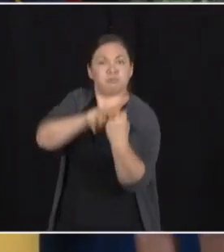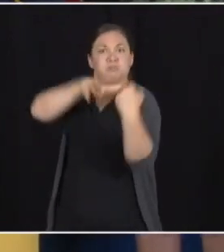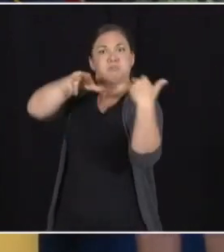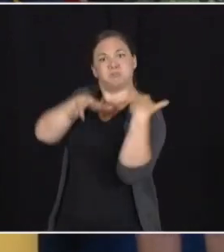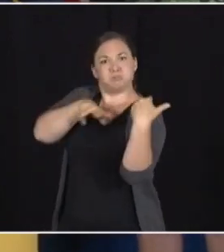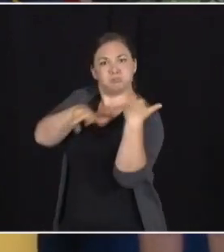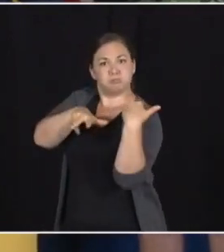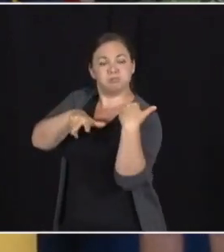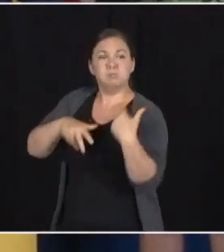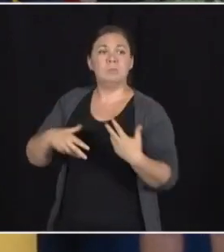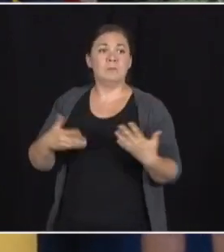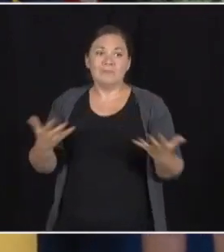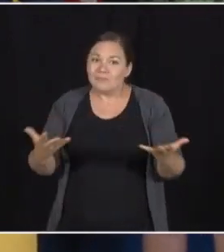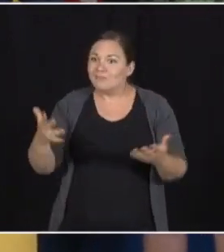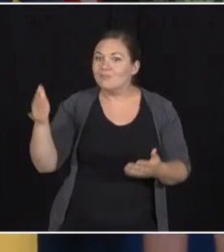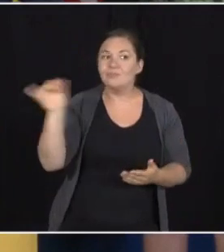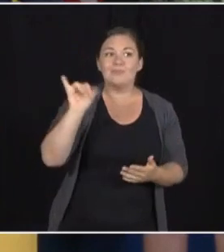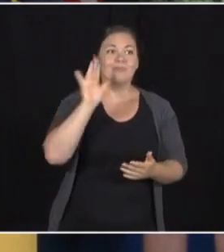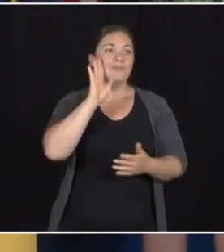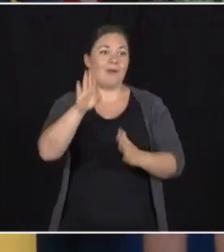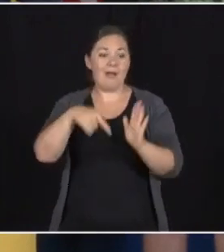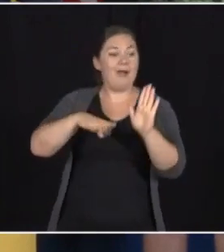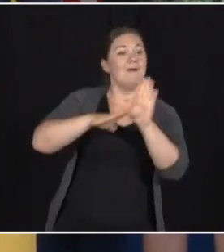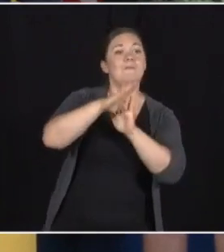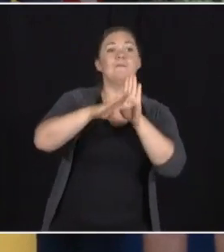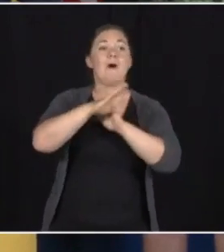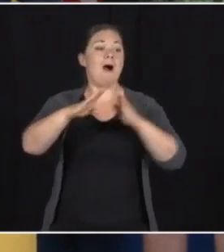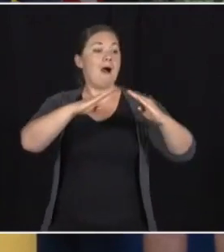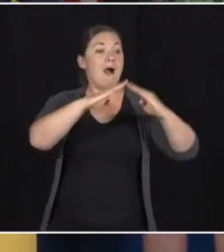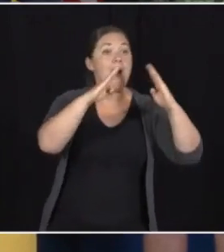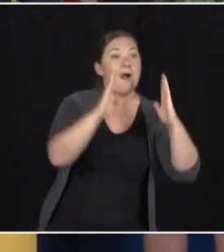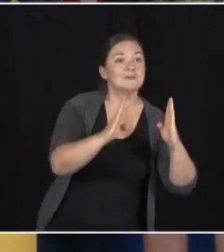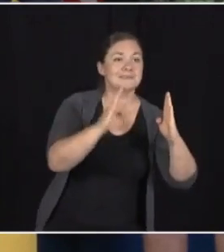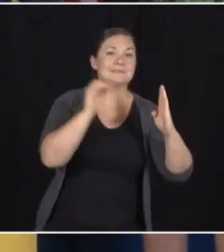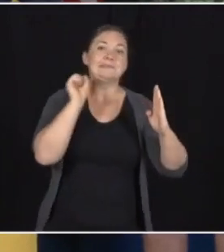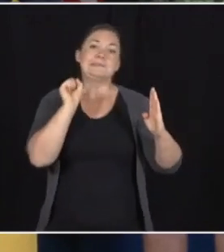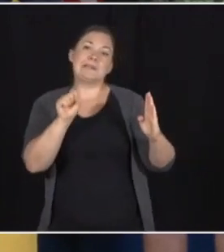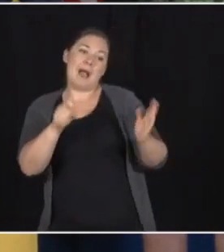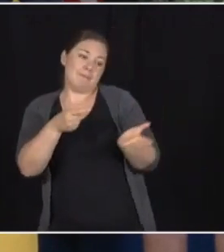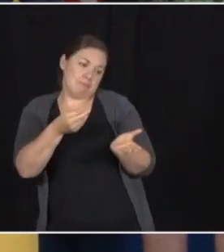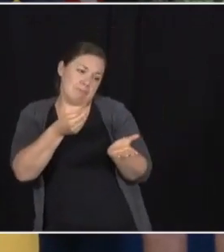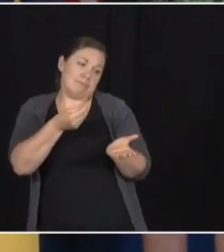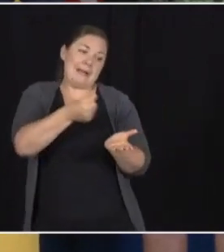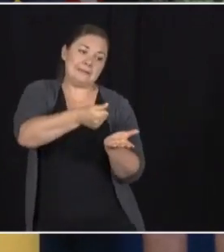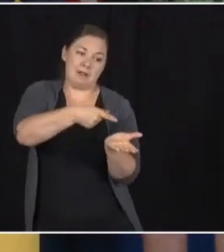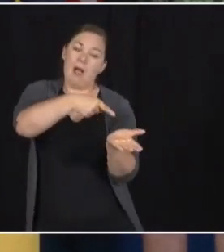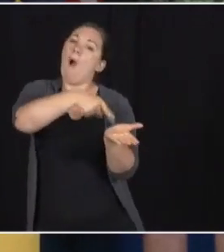This legislation will also help put affordable homeownership within reach of more Ontario families. You know people are looking for affordable